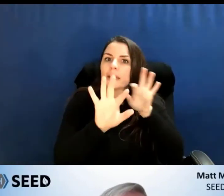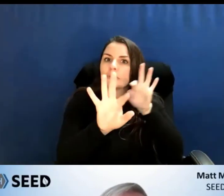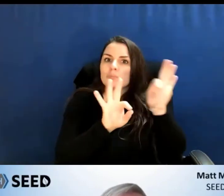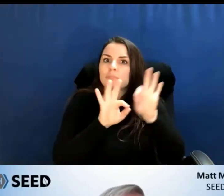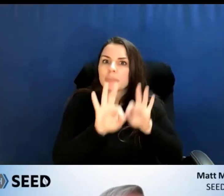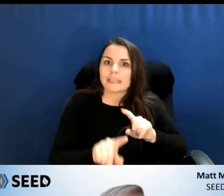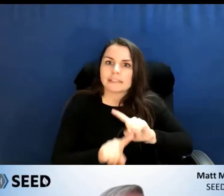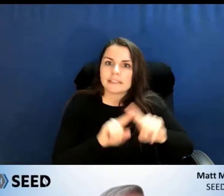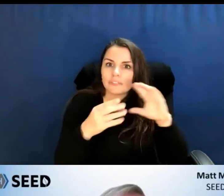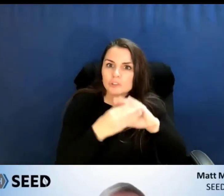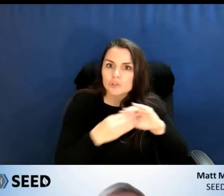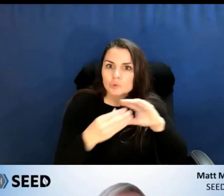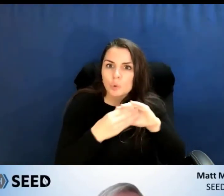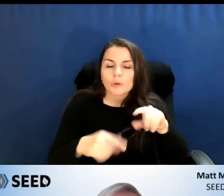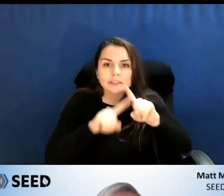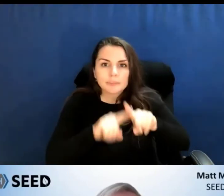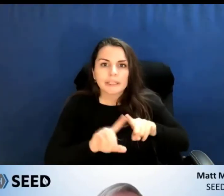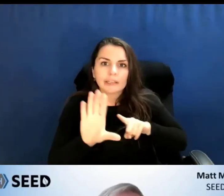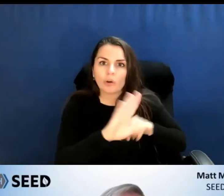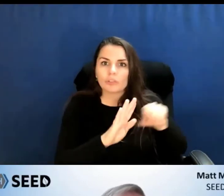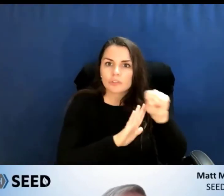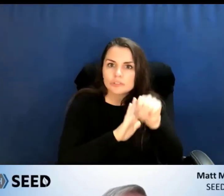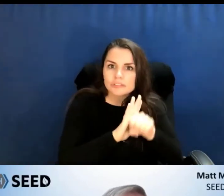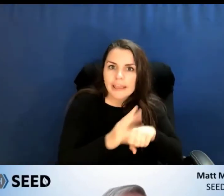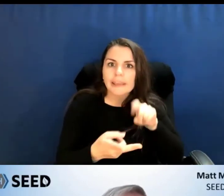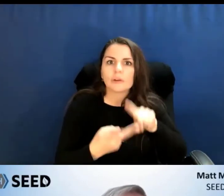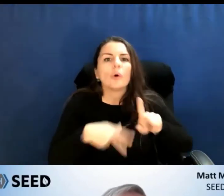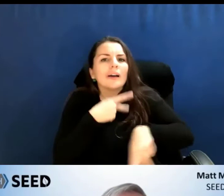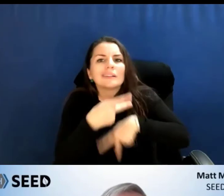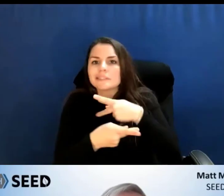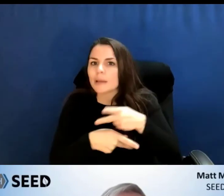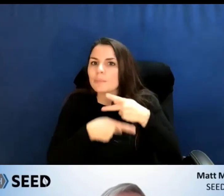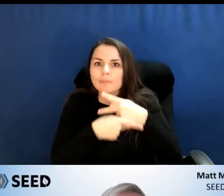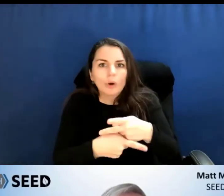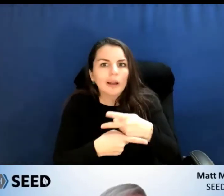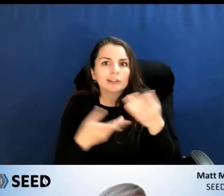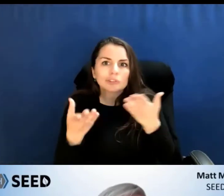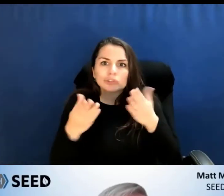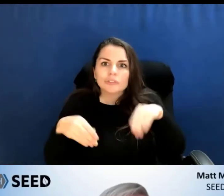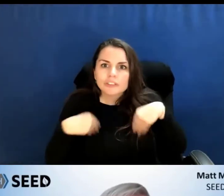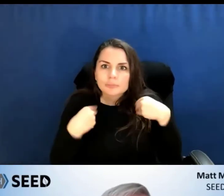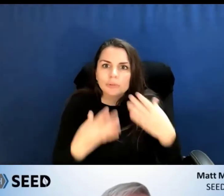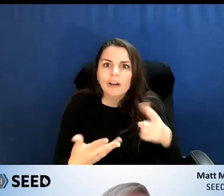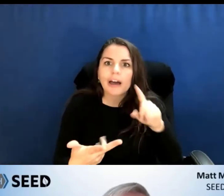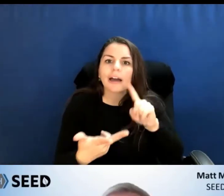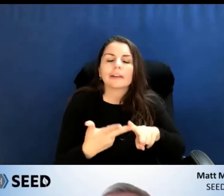or by type of product or by funding Institute.